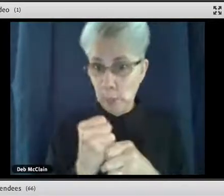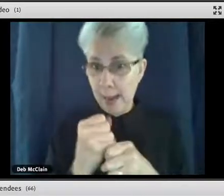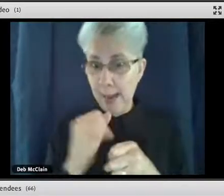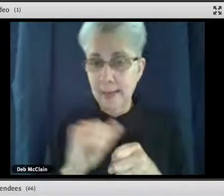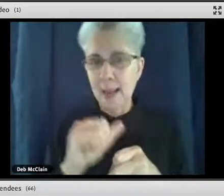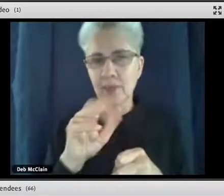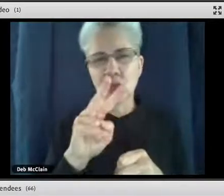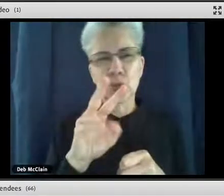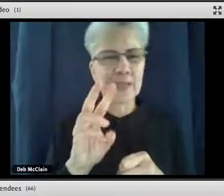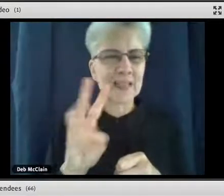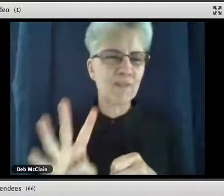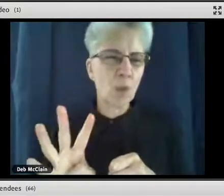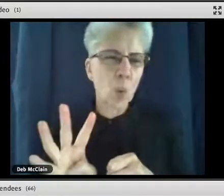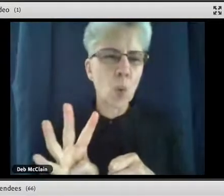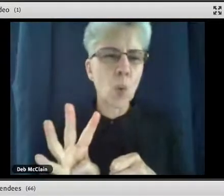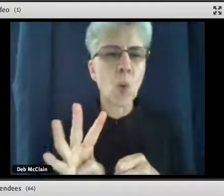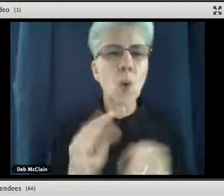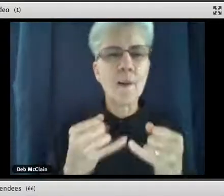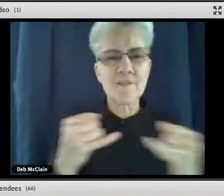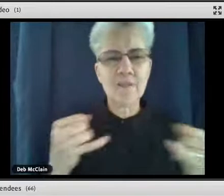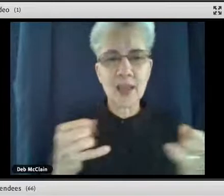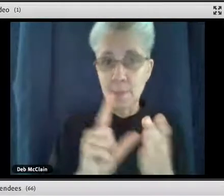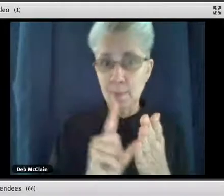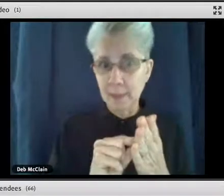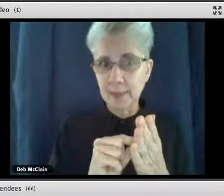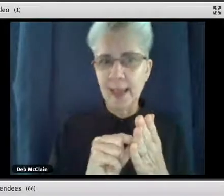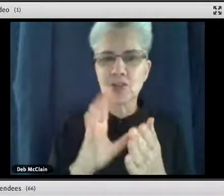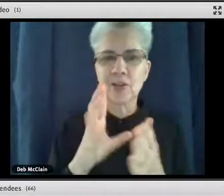And if you've already created the 264 fields,